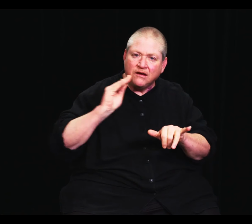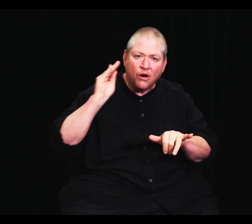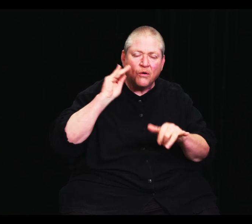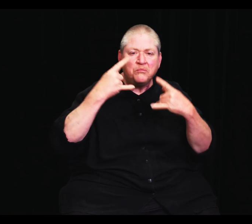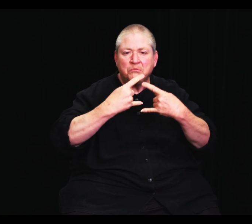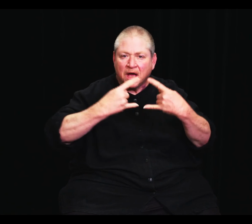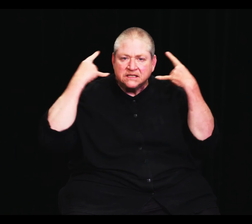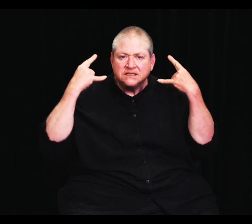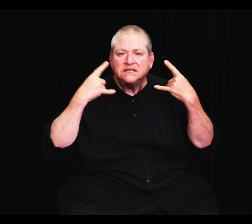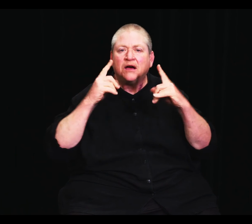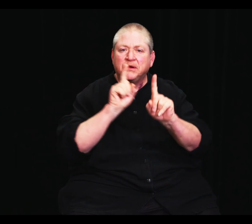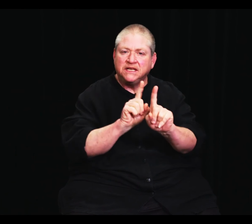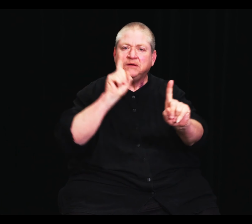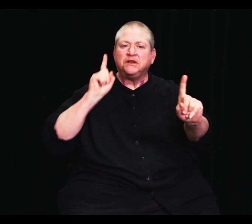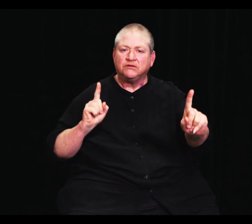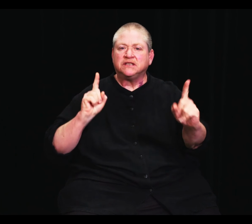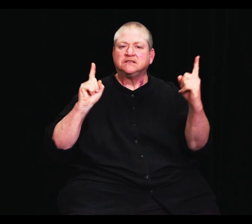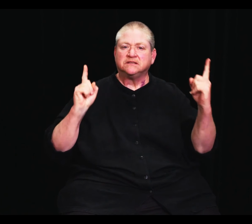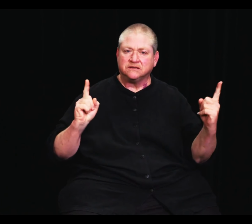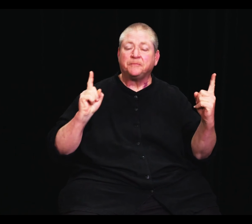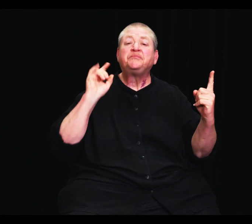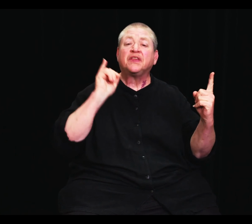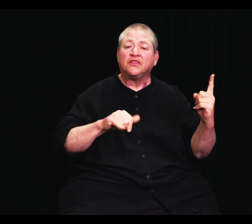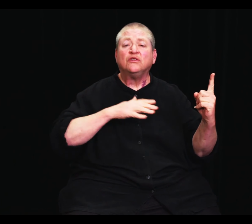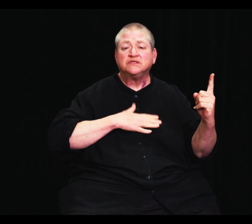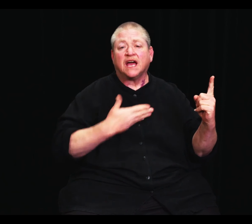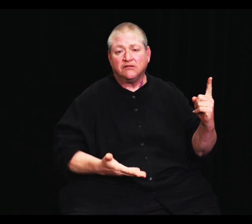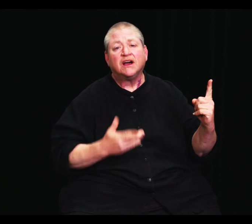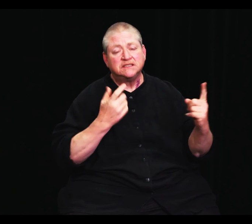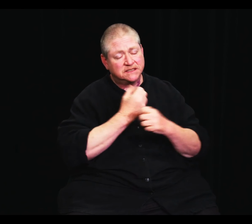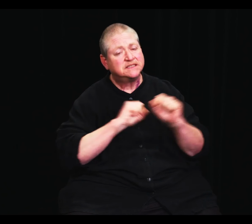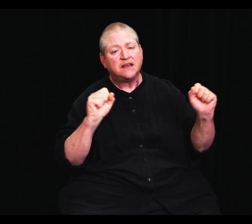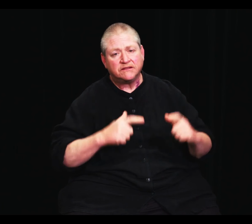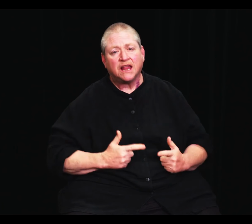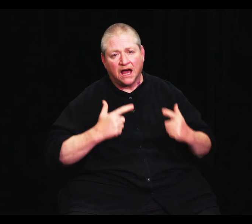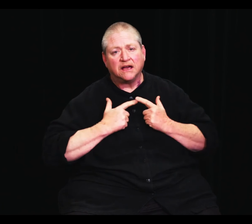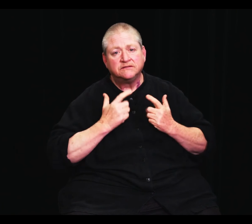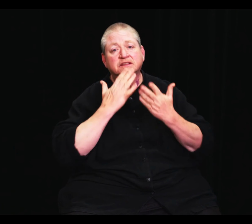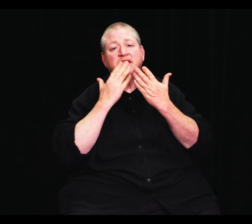you've helped protect the people of Washington by staying home, masking up, and keeping your distance.